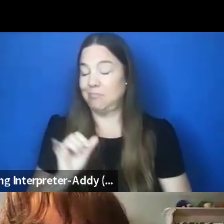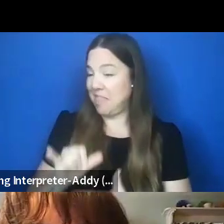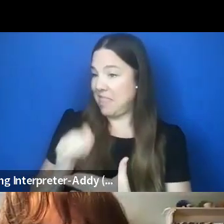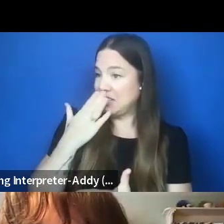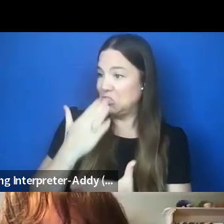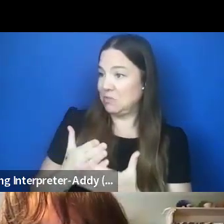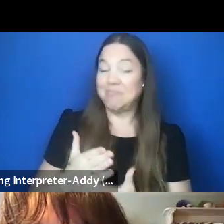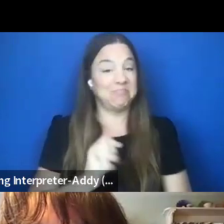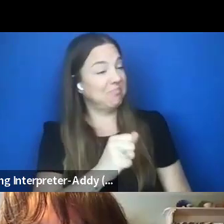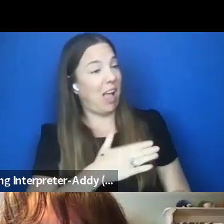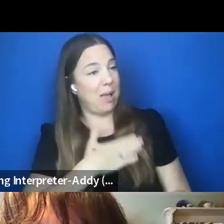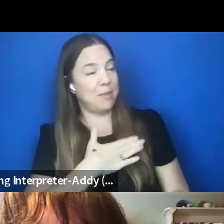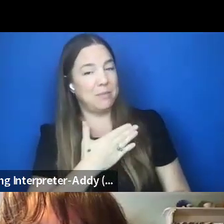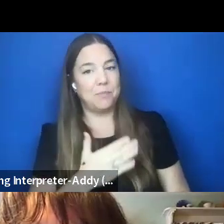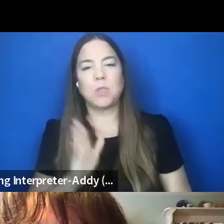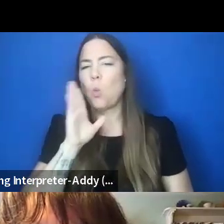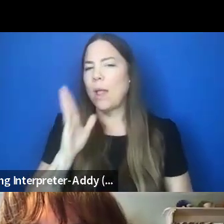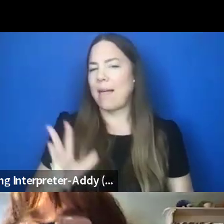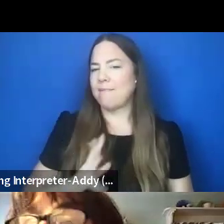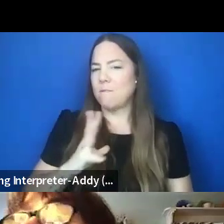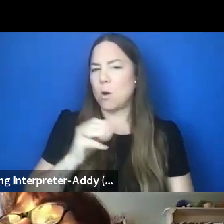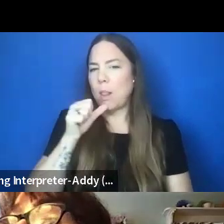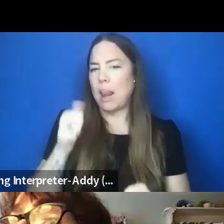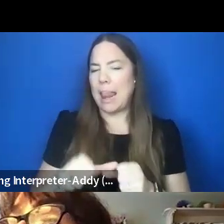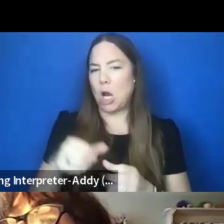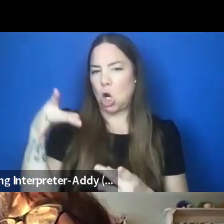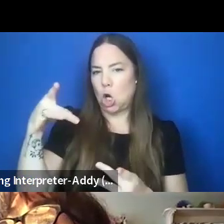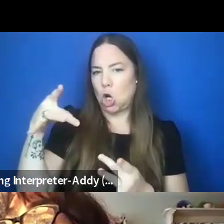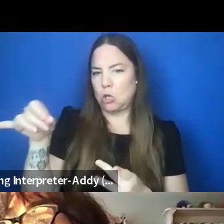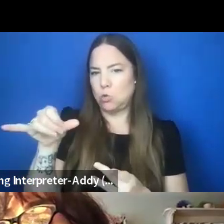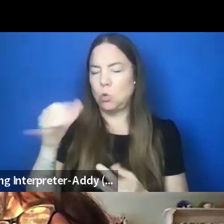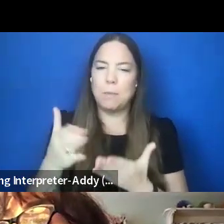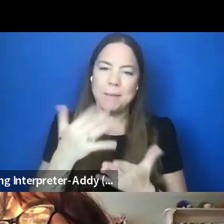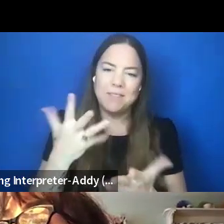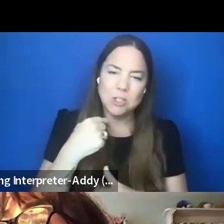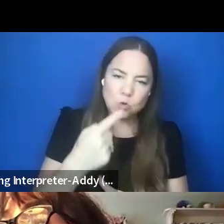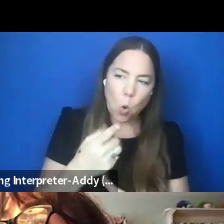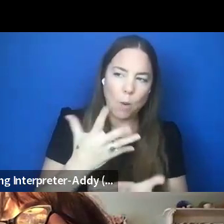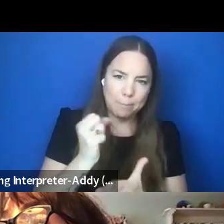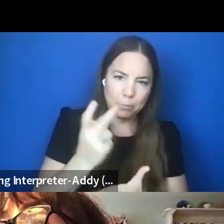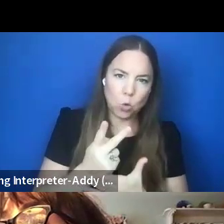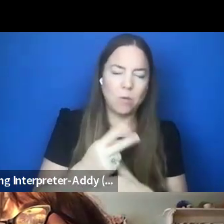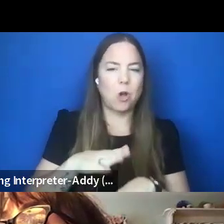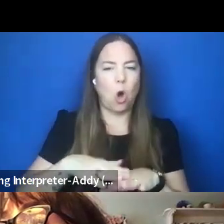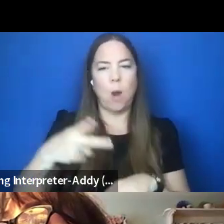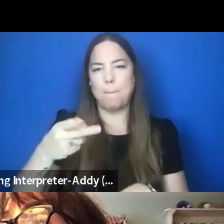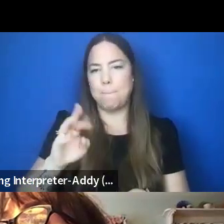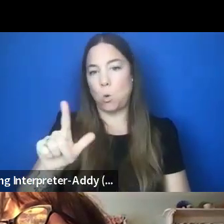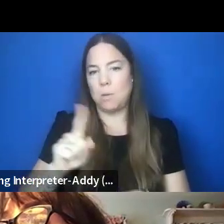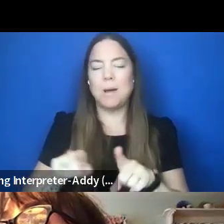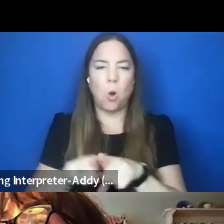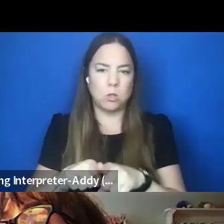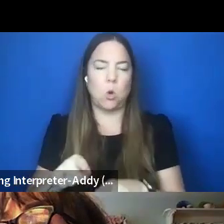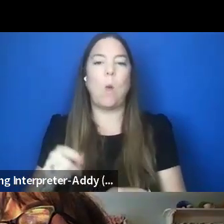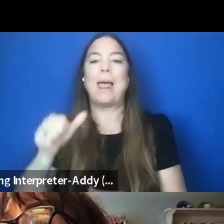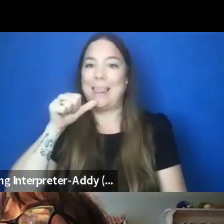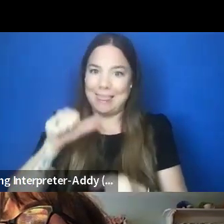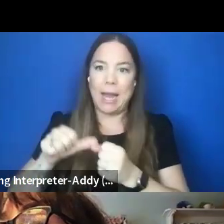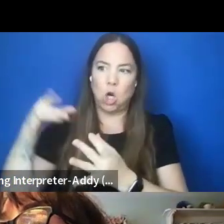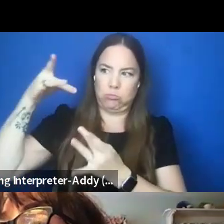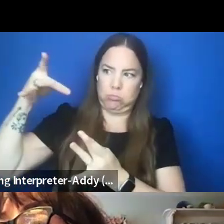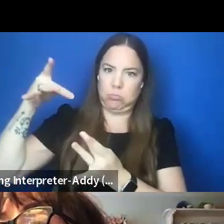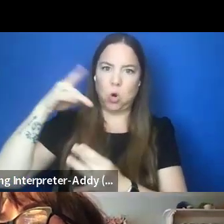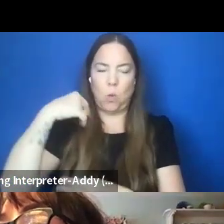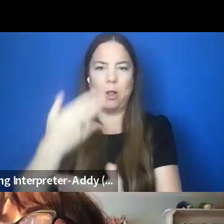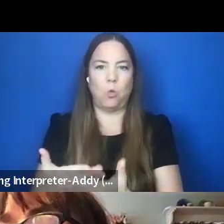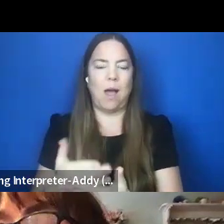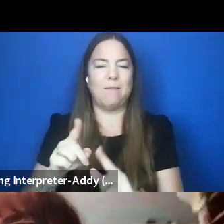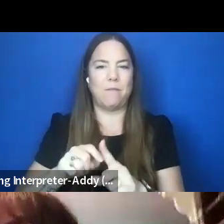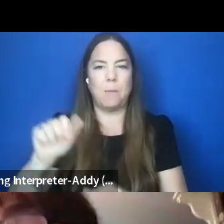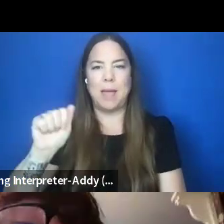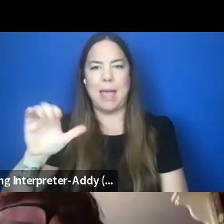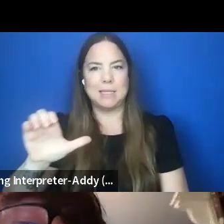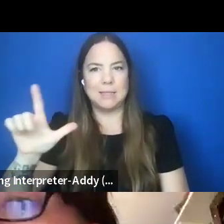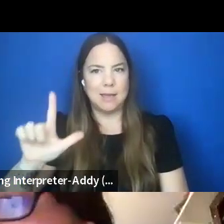Brooke Wilson: And there will be a formal letter. So you might have already been told that you were approved or found that you were approved in the portal. There will be a formal letter that comes from Acl before the end of September.